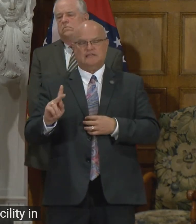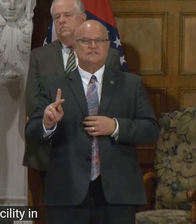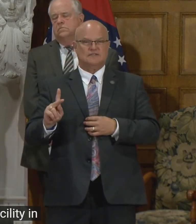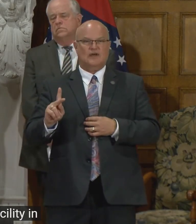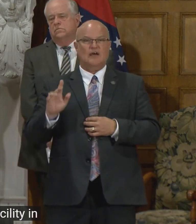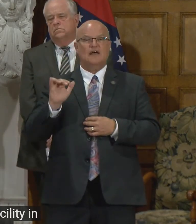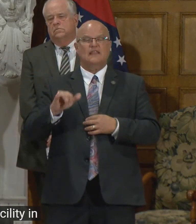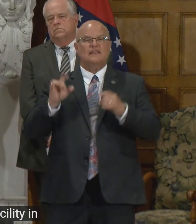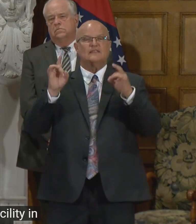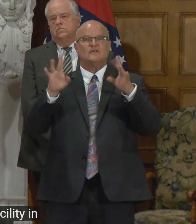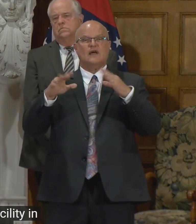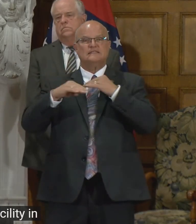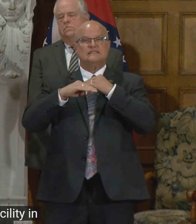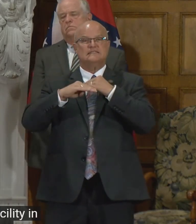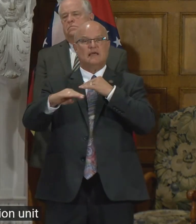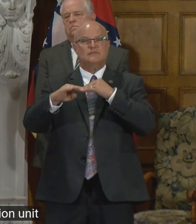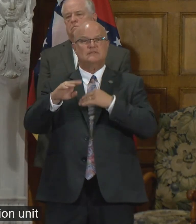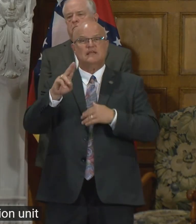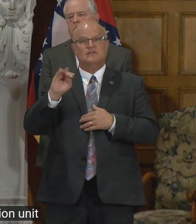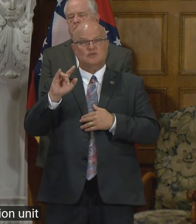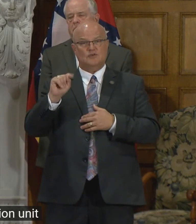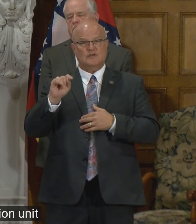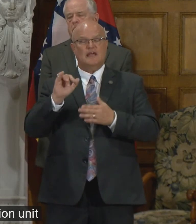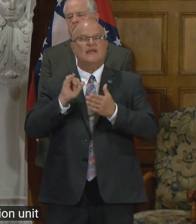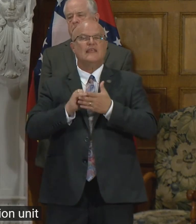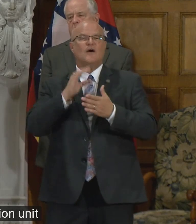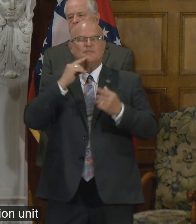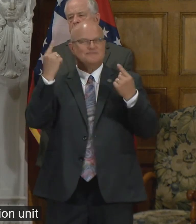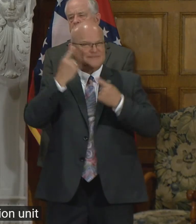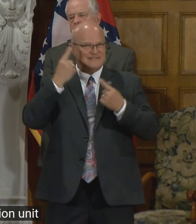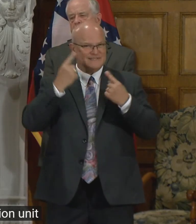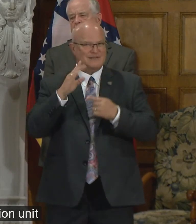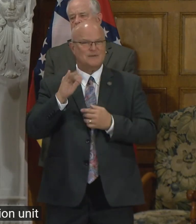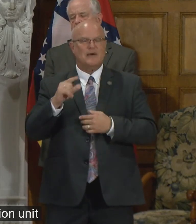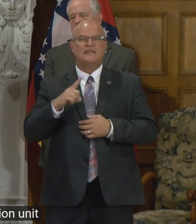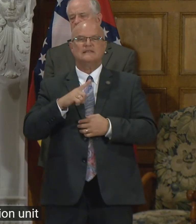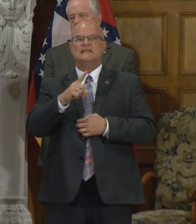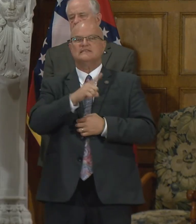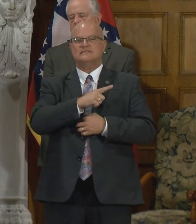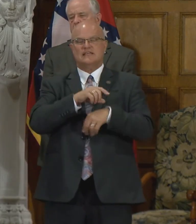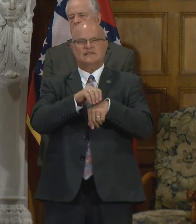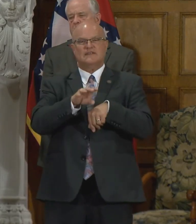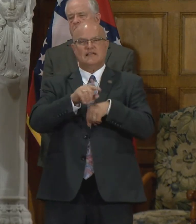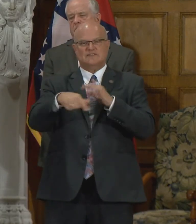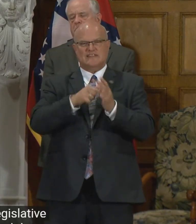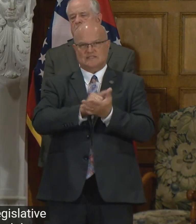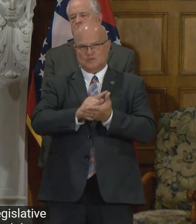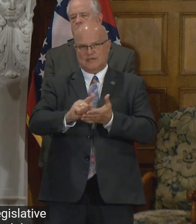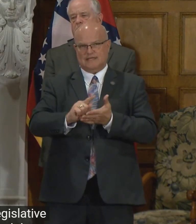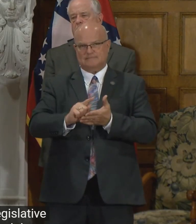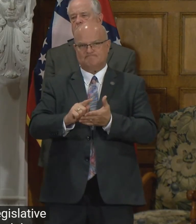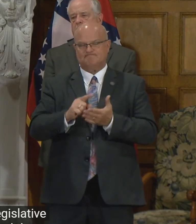The Crisis stabilization unit that will be considered by the Legislative Council this week.